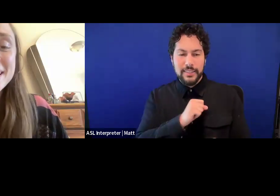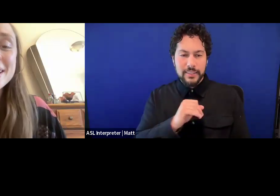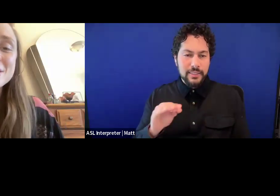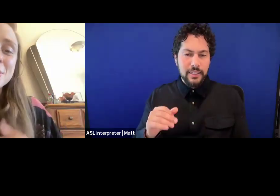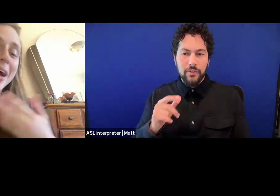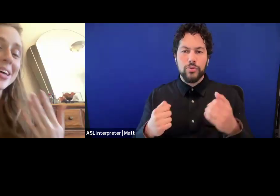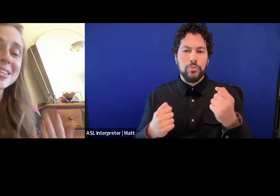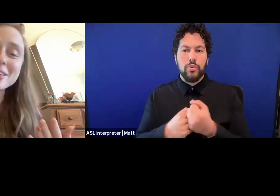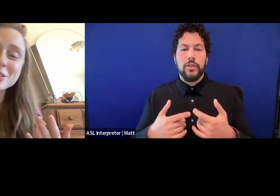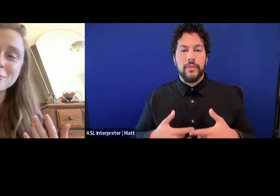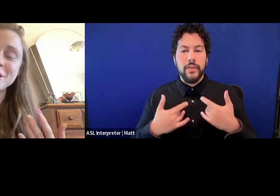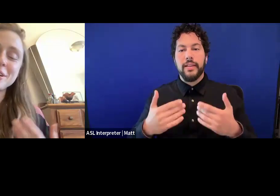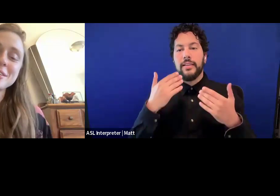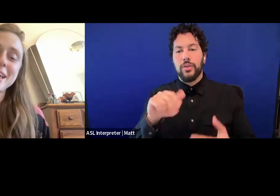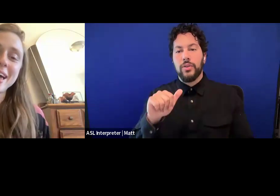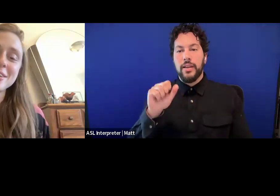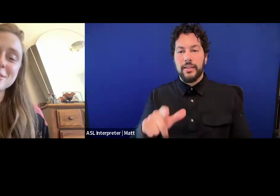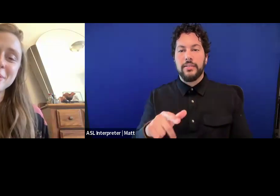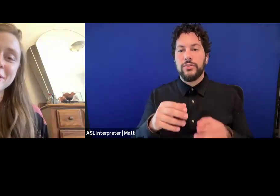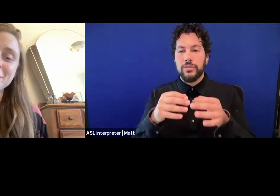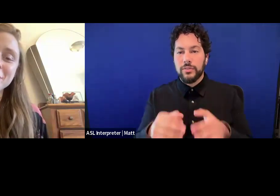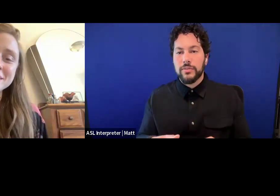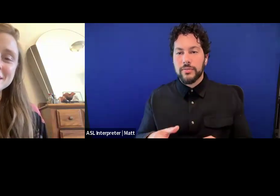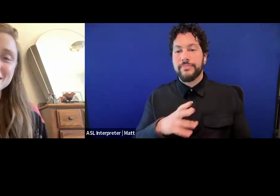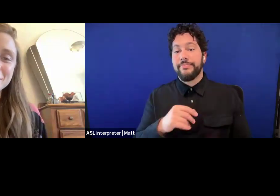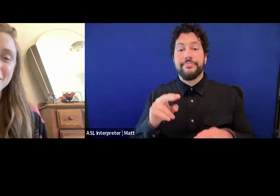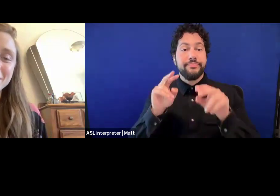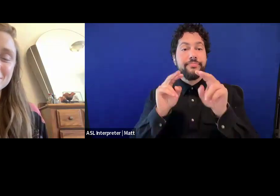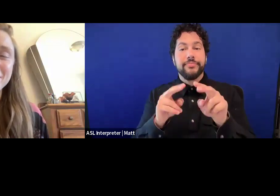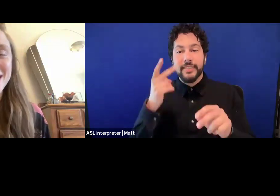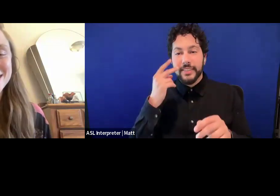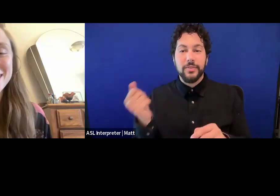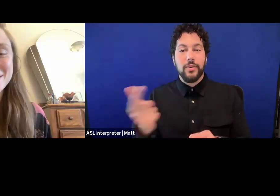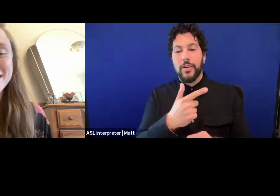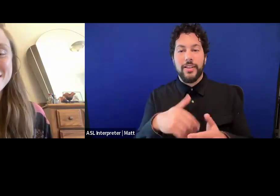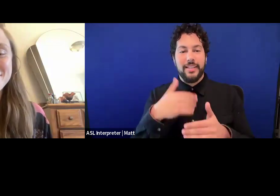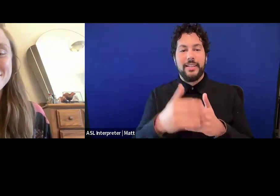to our ASL interpreters, and we look forward to seeing you all at the next CLAX event.